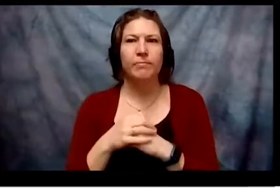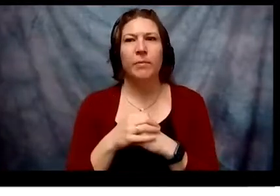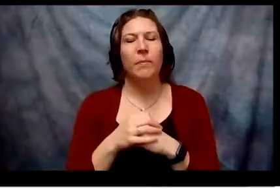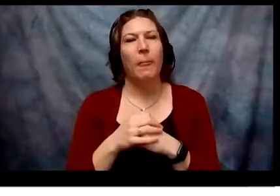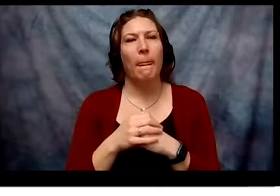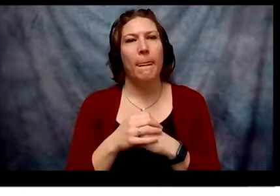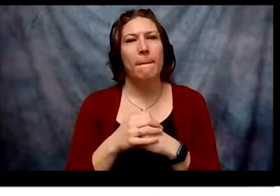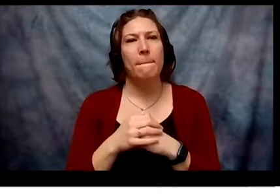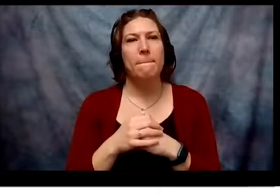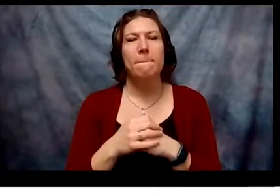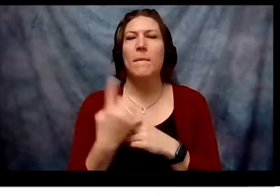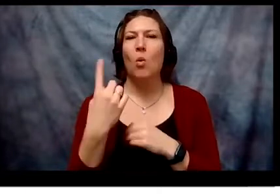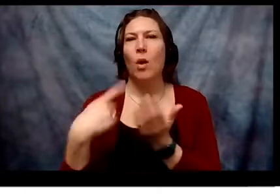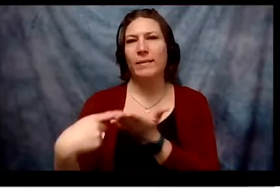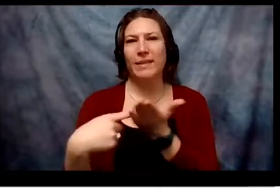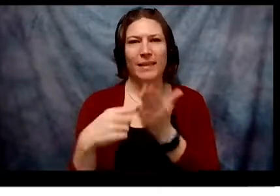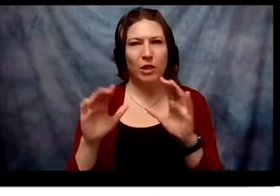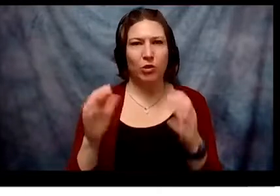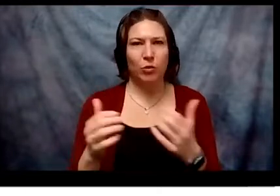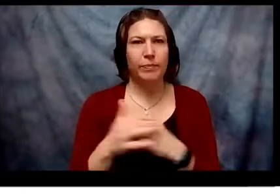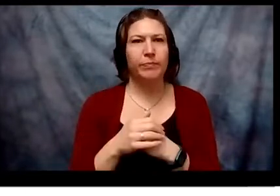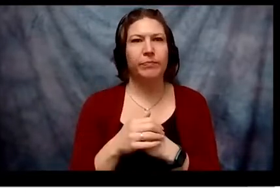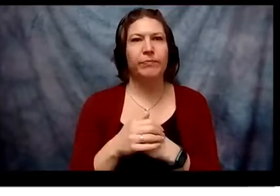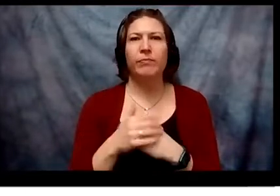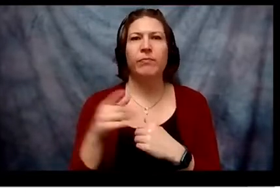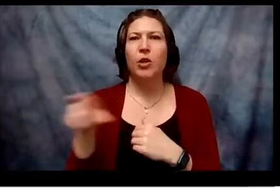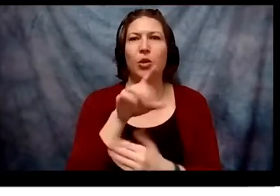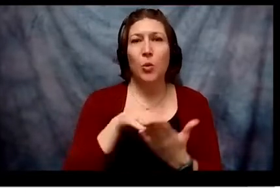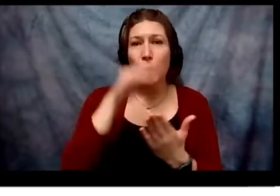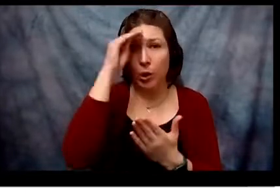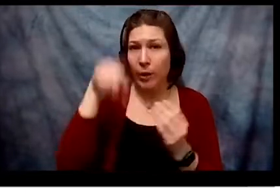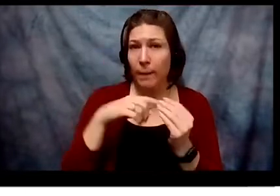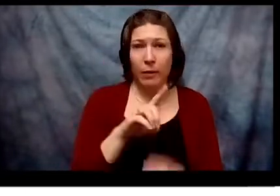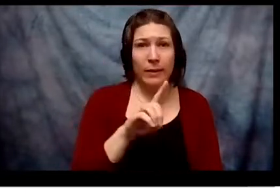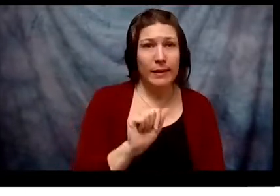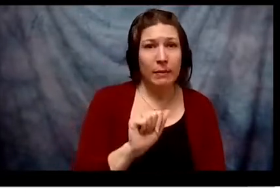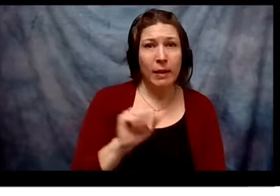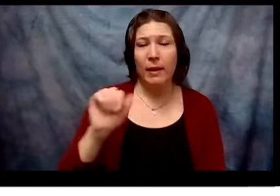what did you learn about disability and ableism today that you will not forget?